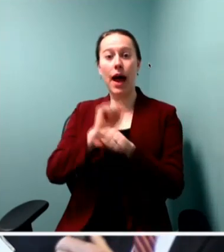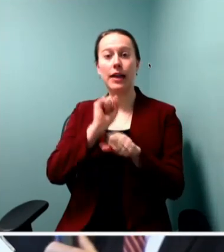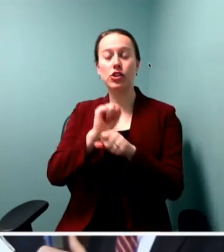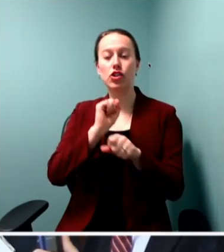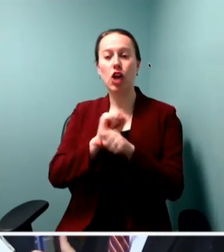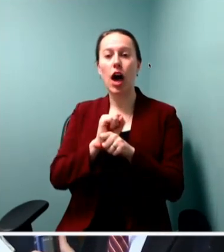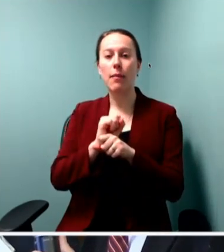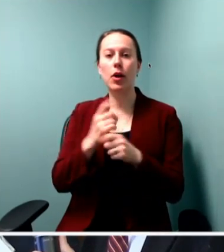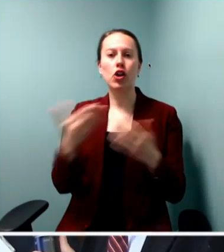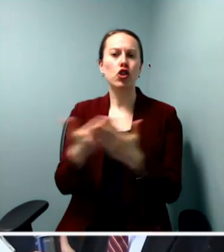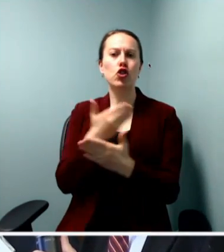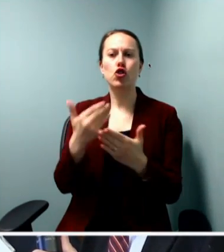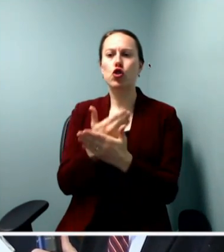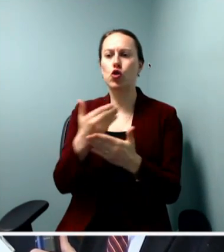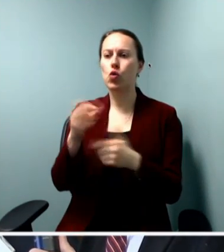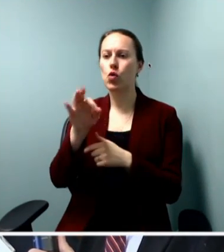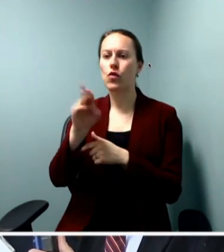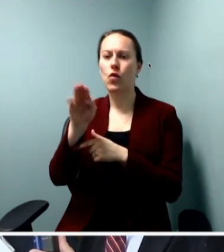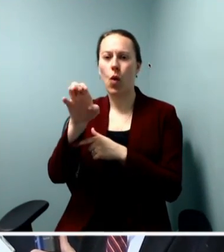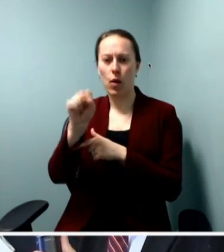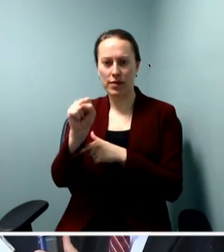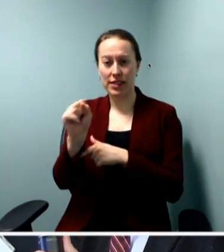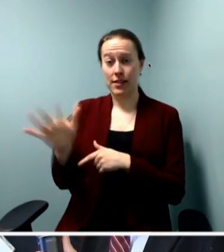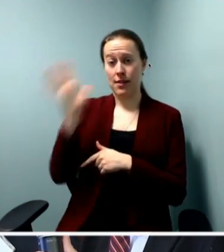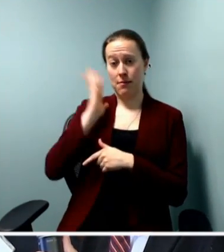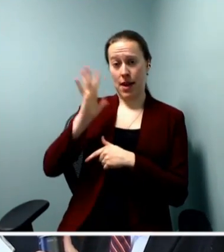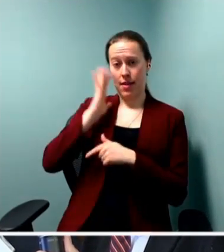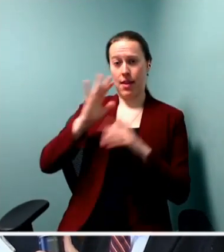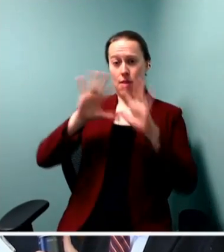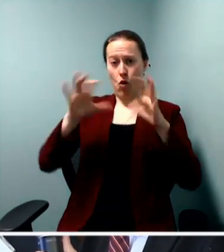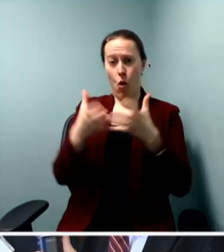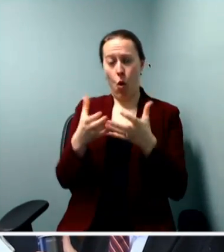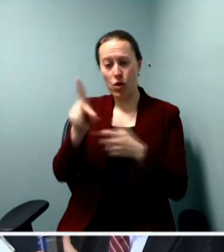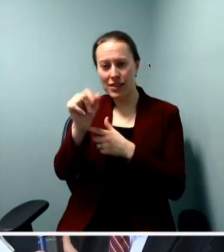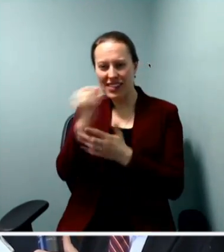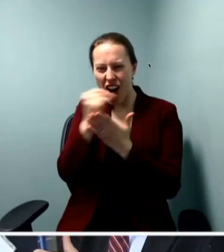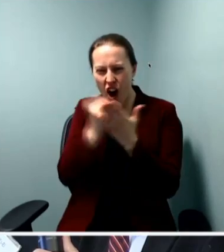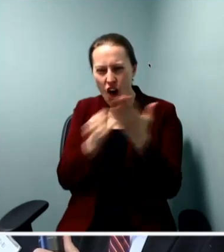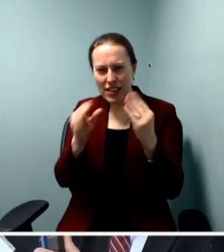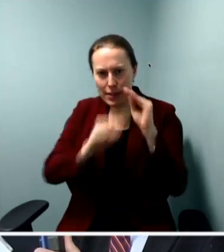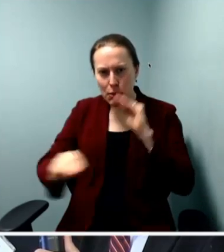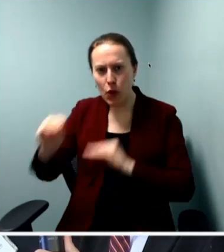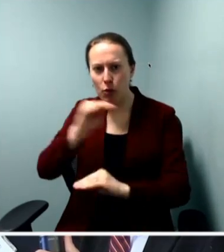And back then, the whole disability, artist movement was a burgeoning field that was new to me.